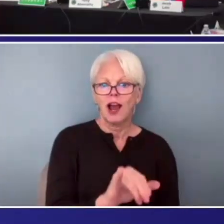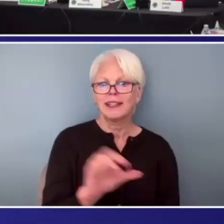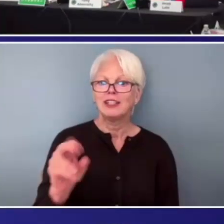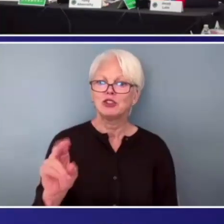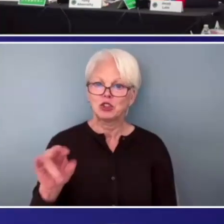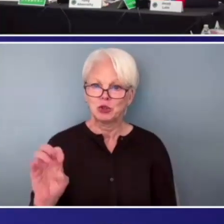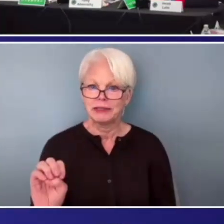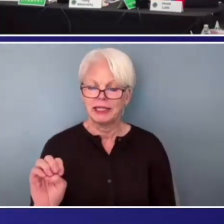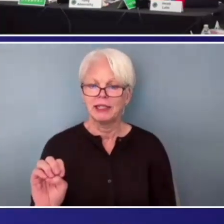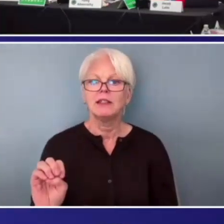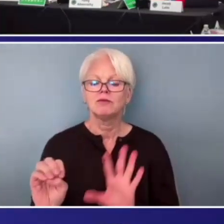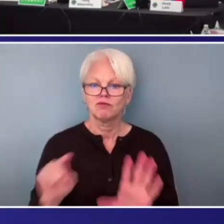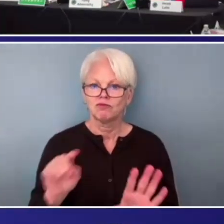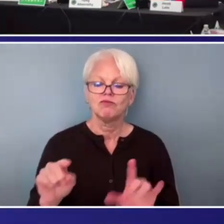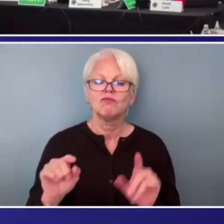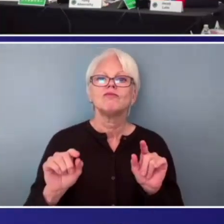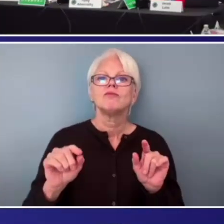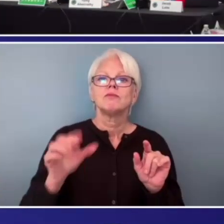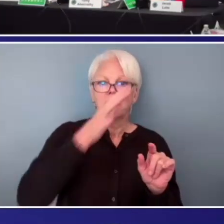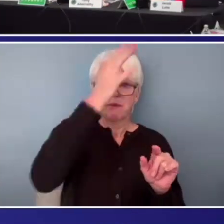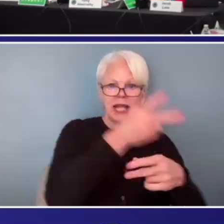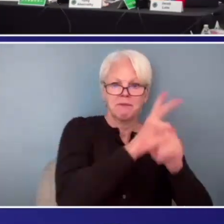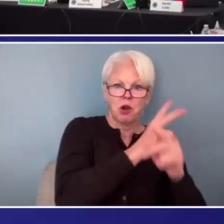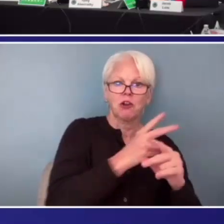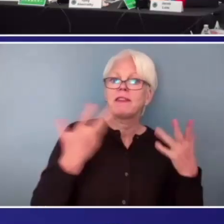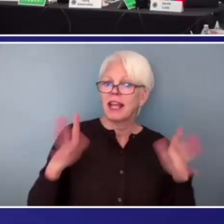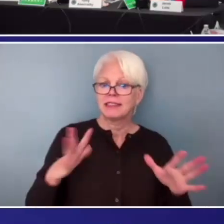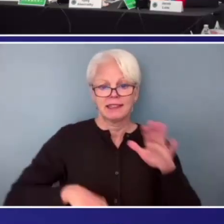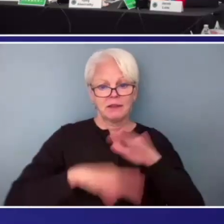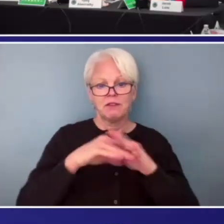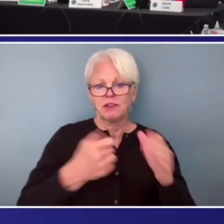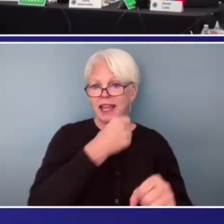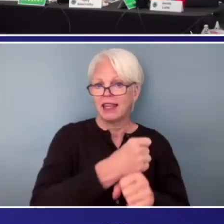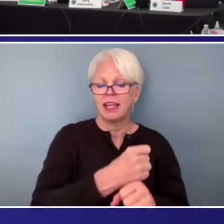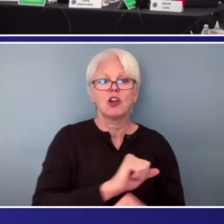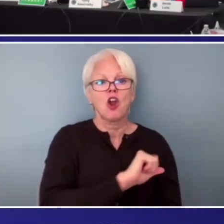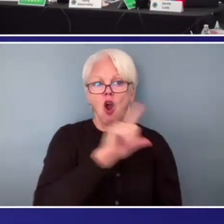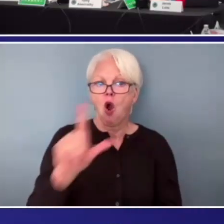That's it. They get the maximum for that year. Right. All parents for that dependent student.